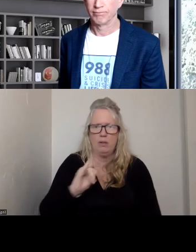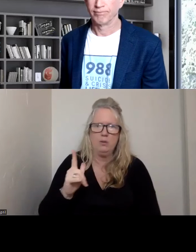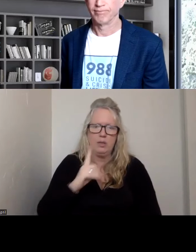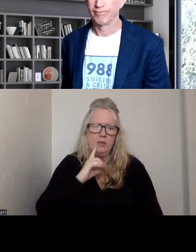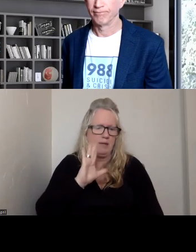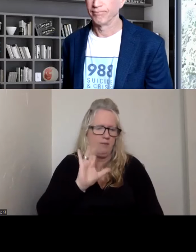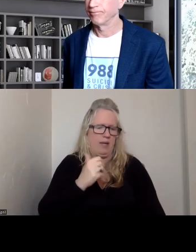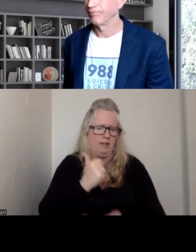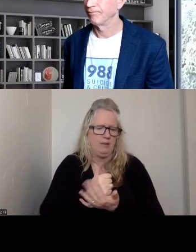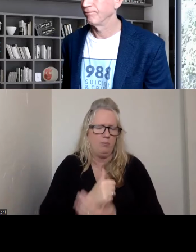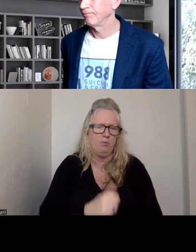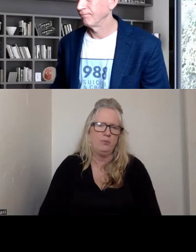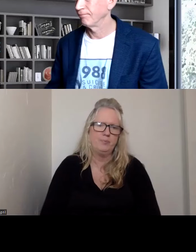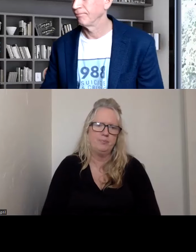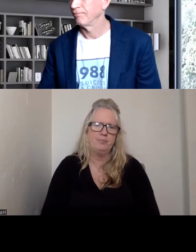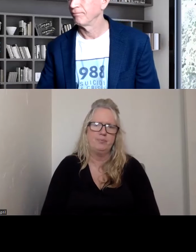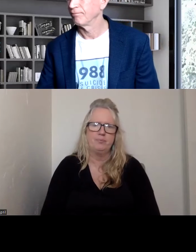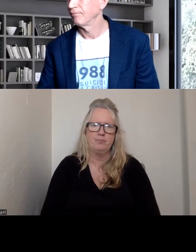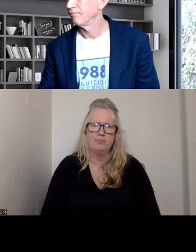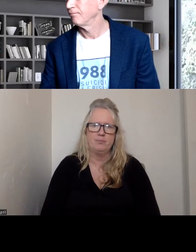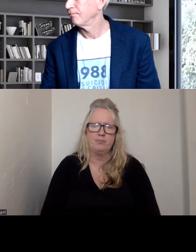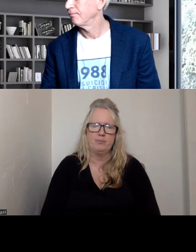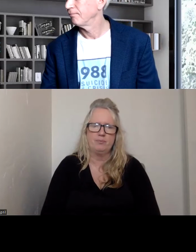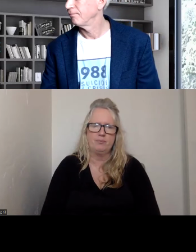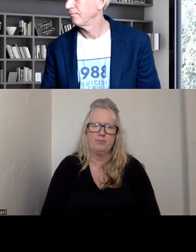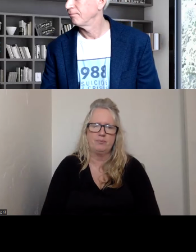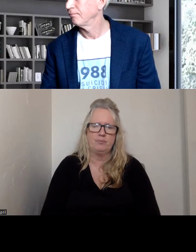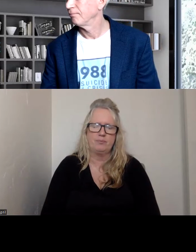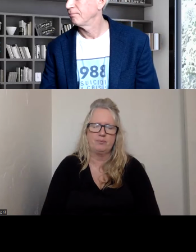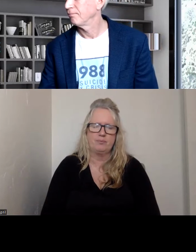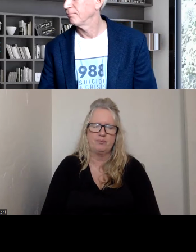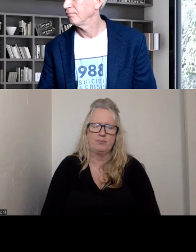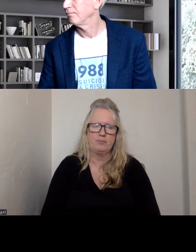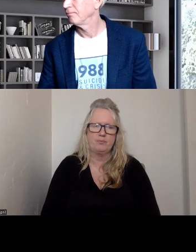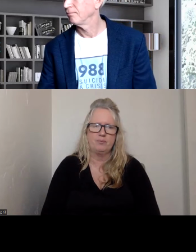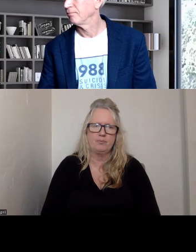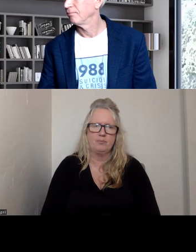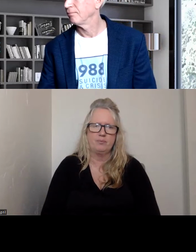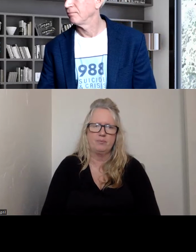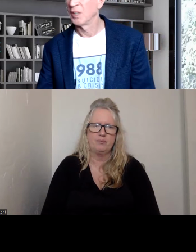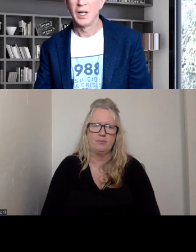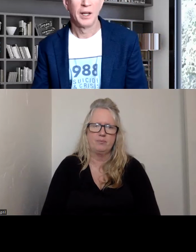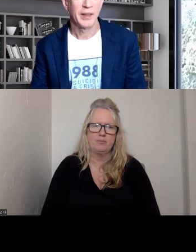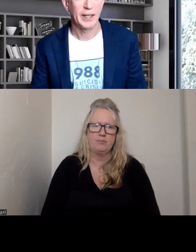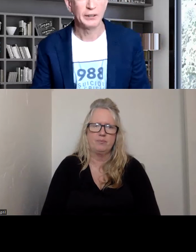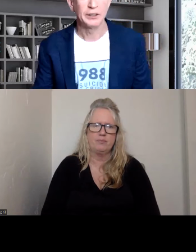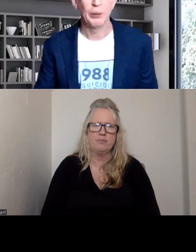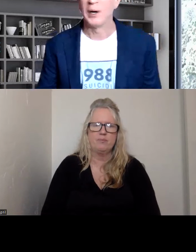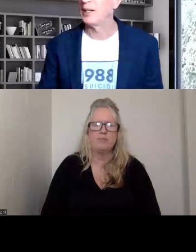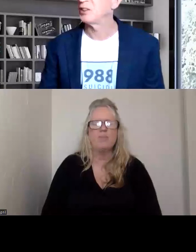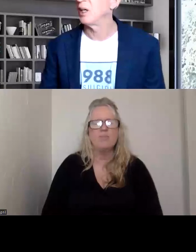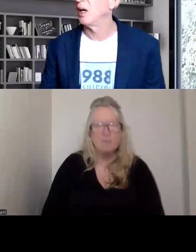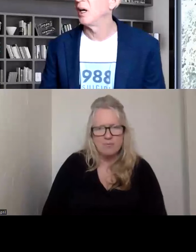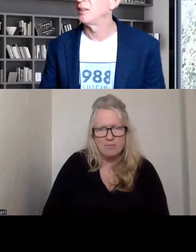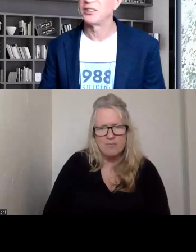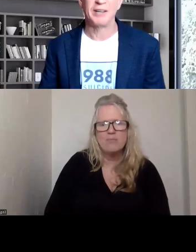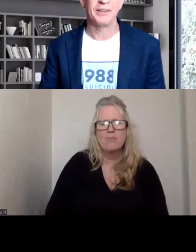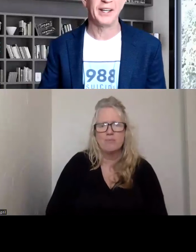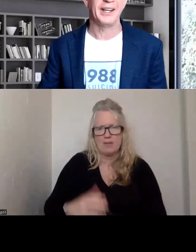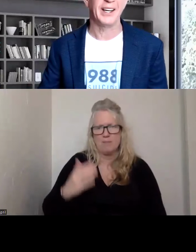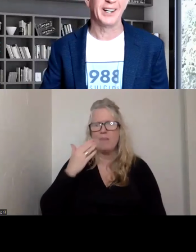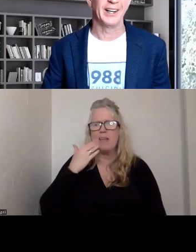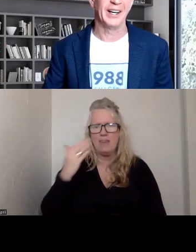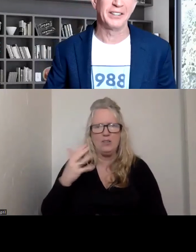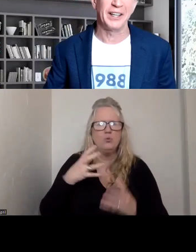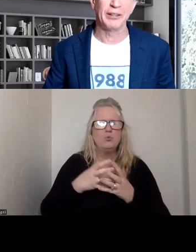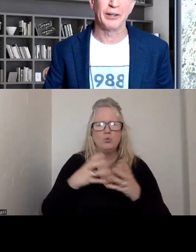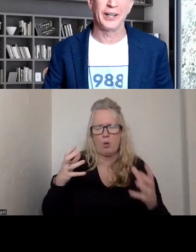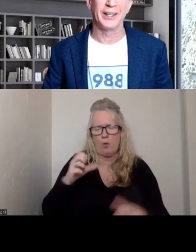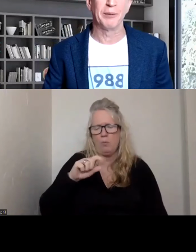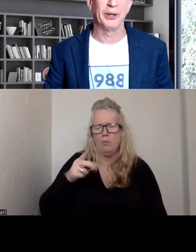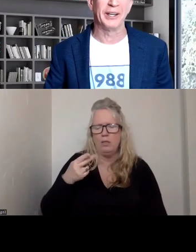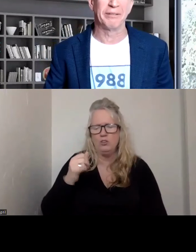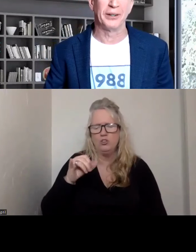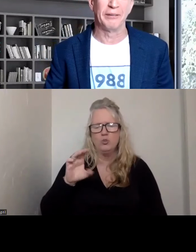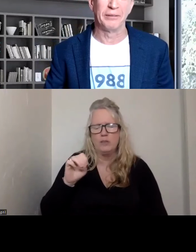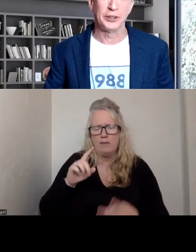: THANK YOU SO MUCH, STEPHANIE AND TO INGRID AND MONIQUE FOR